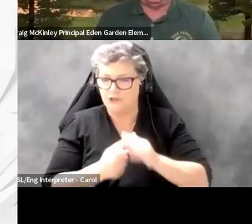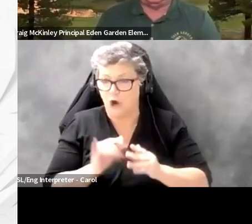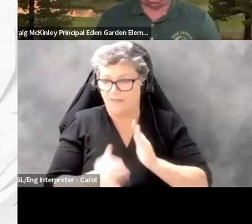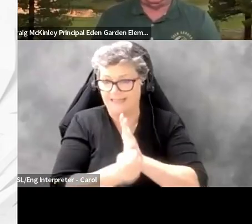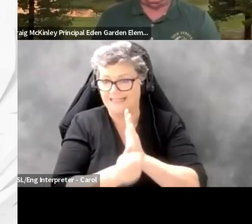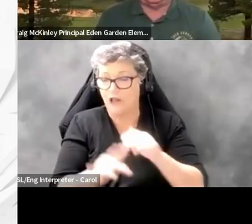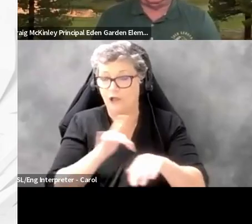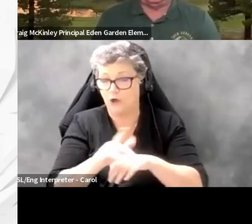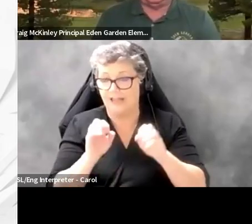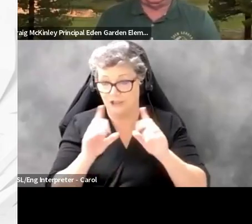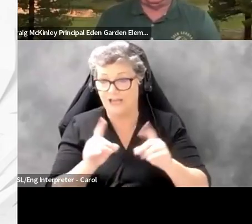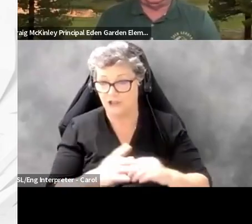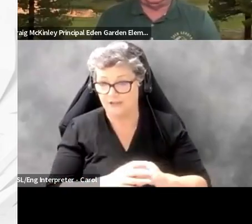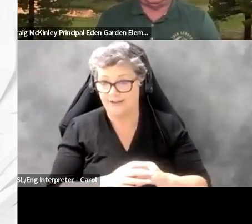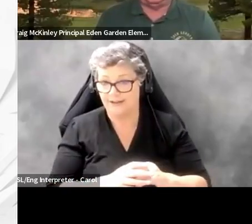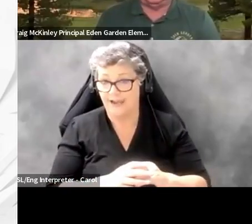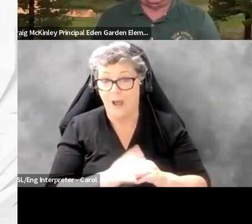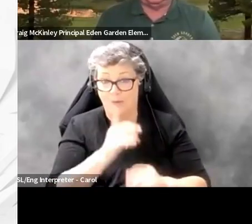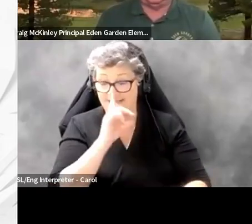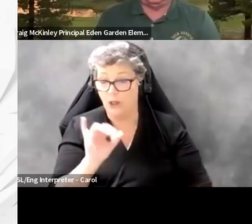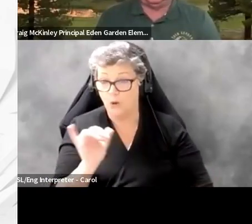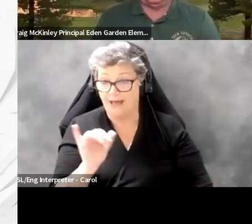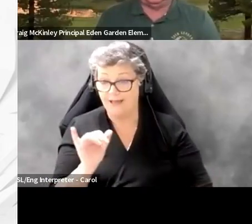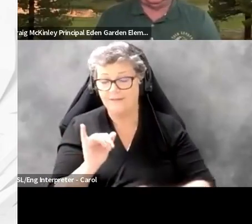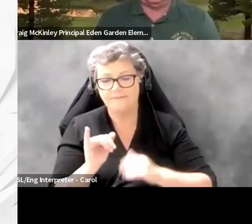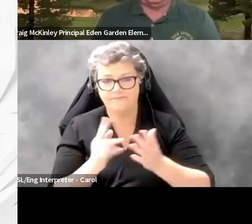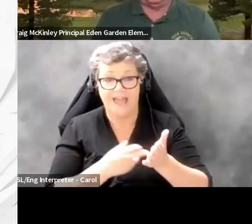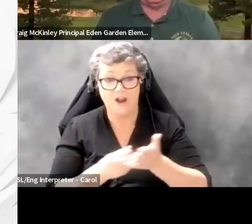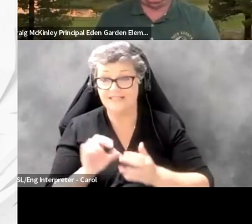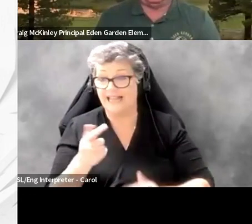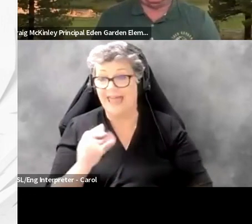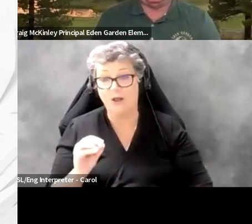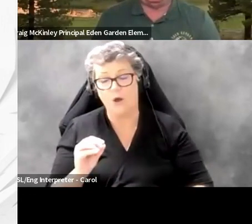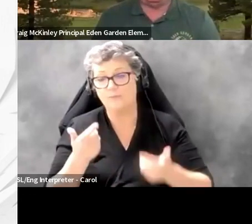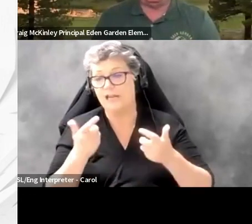early education what does it look like? And it and honestly Lego has been a huge partner in in in all